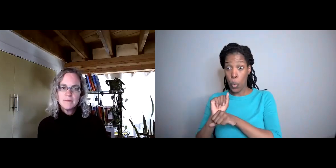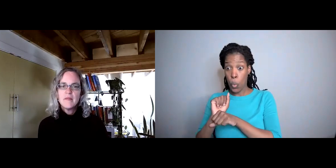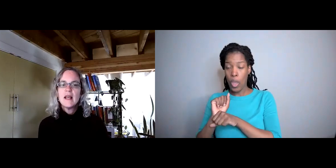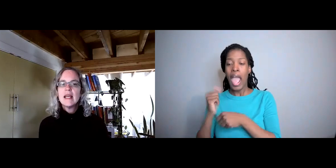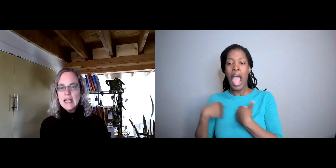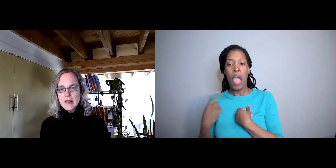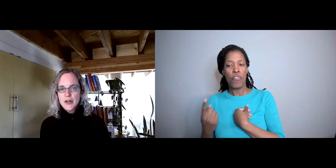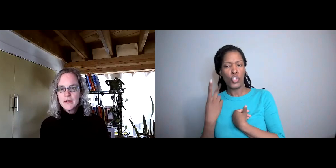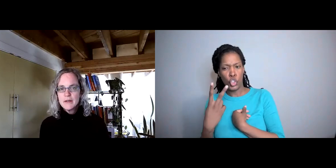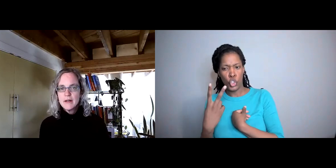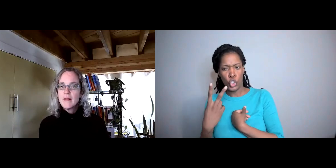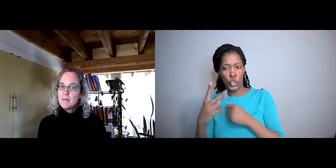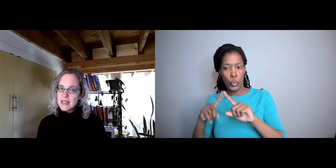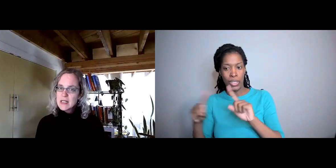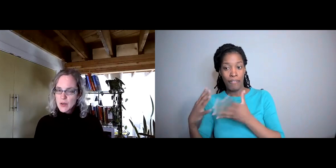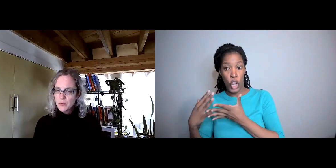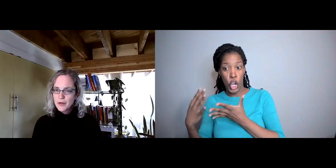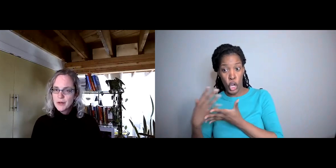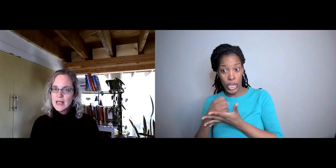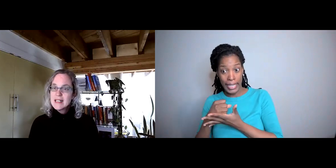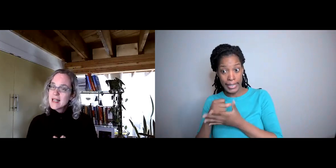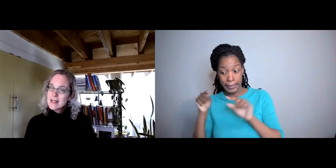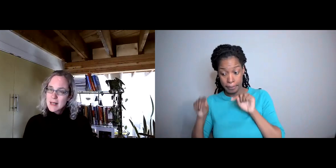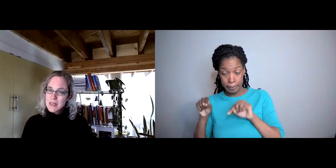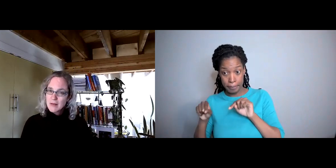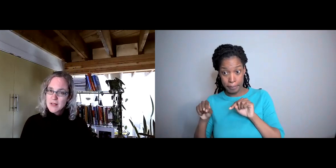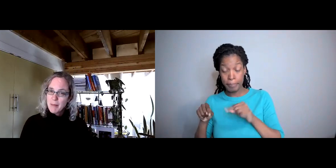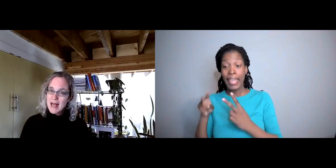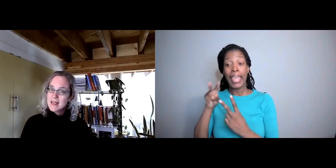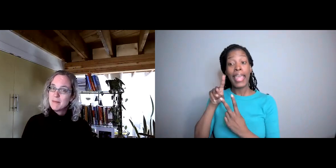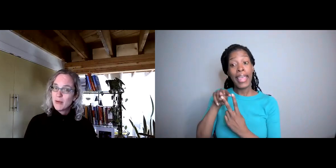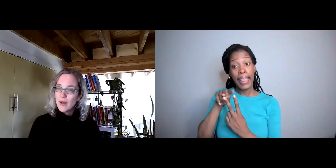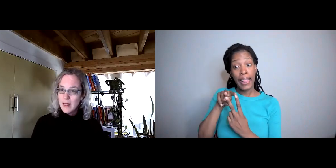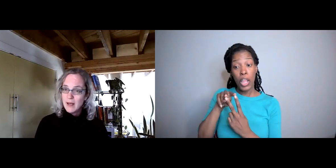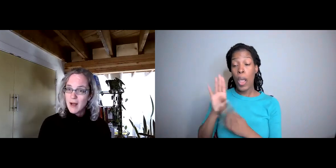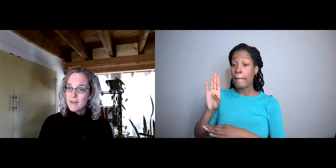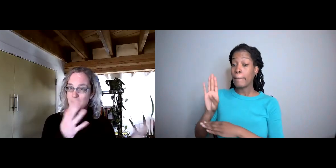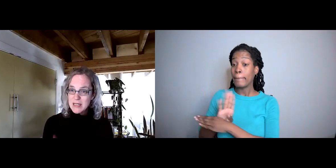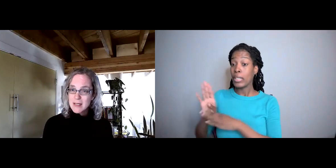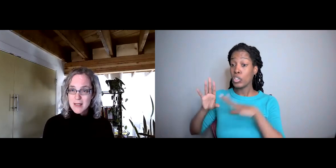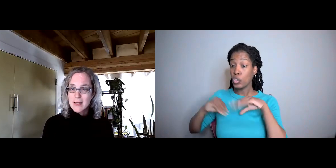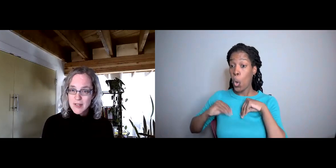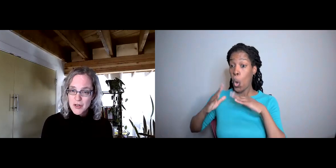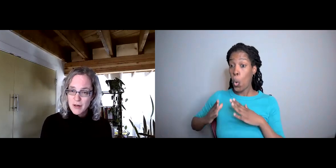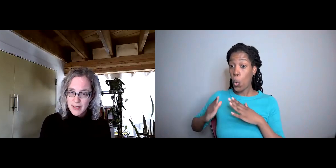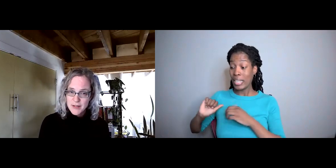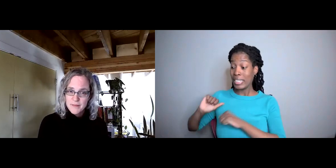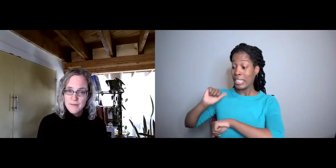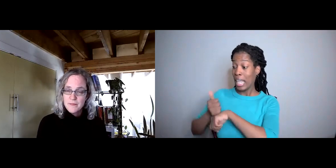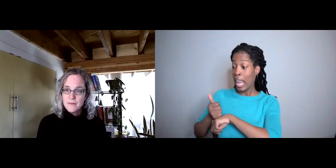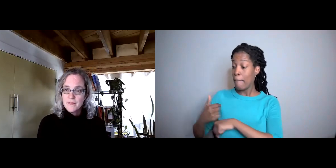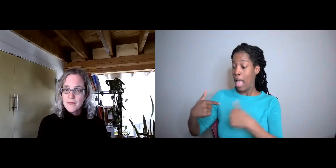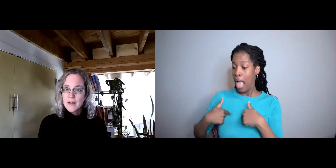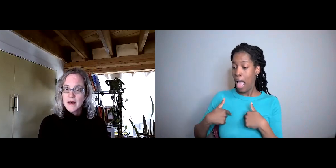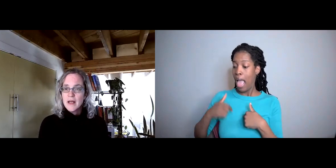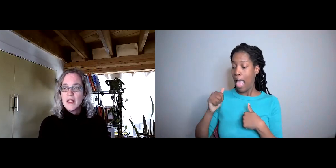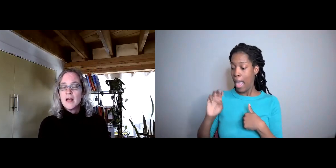Either the business owner sets themselves up as an employee of the business that they started.